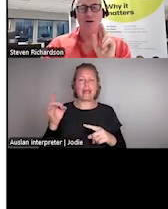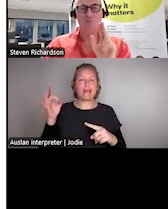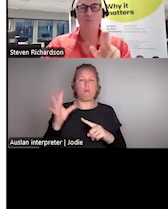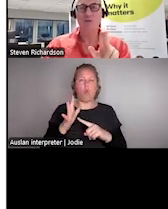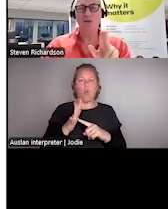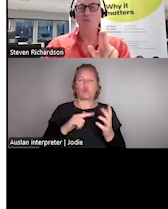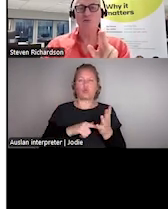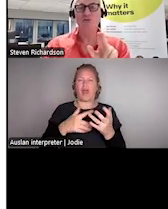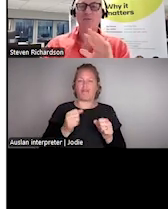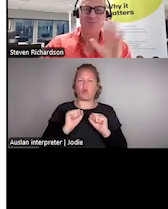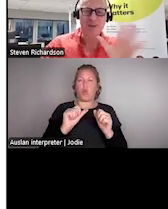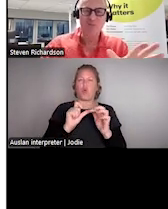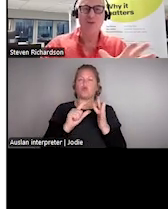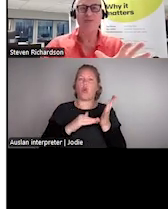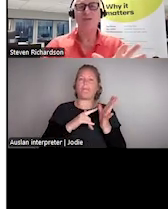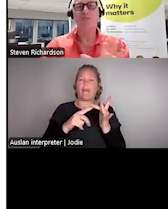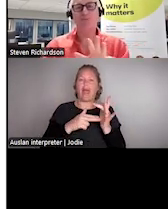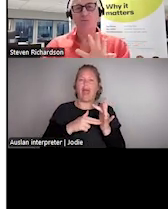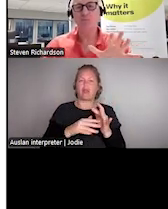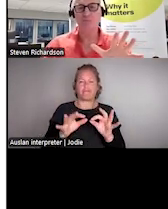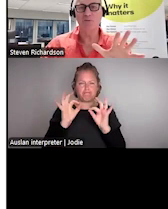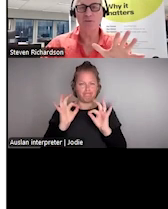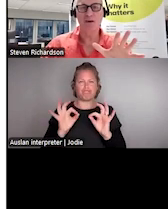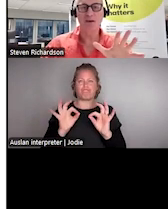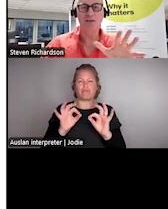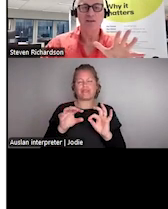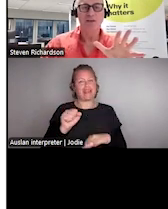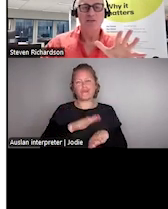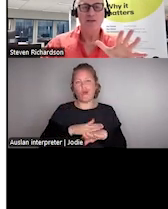have your domain in good shape. That all takes time before the day.